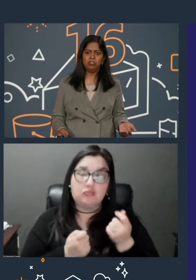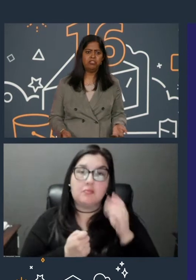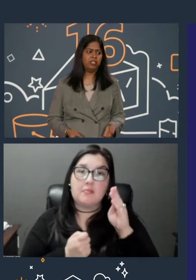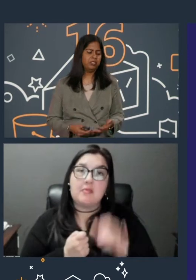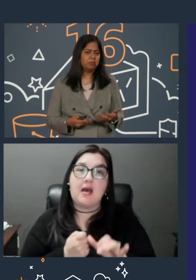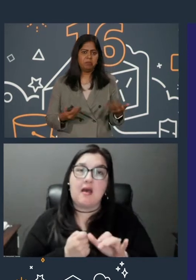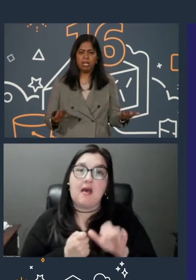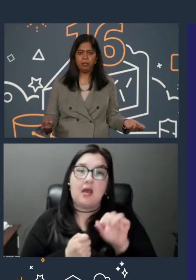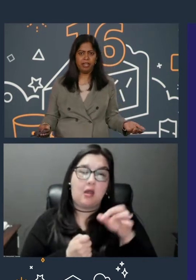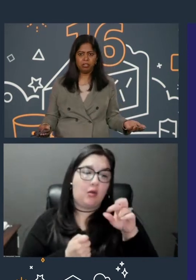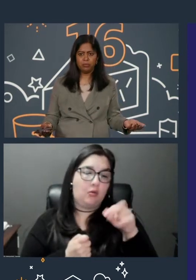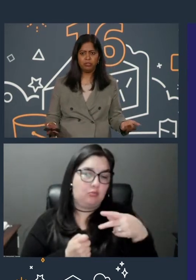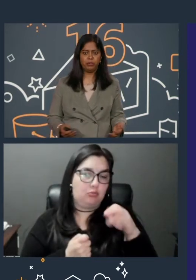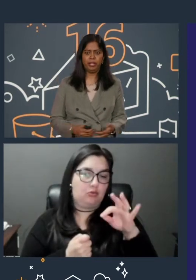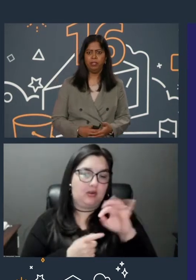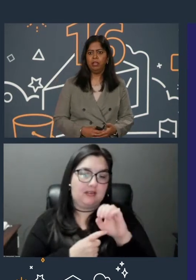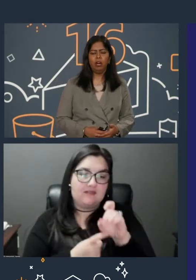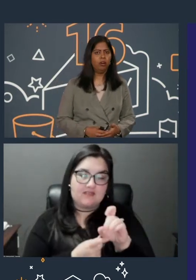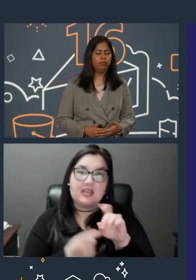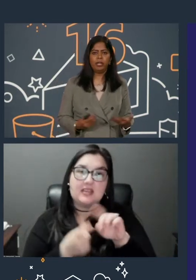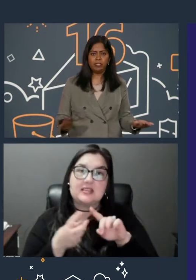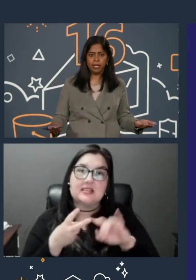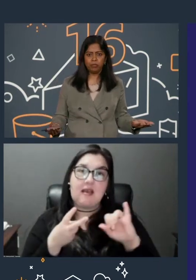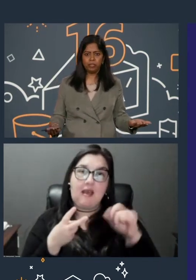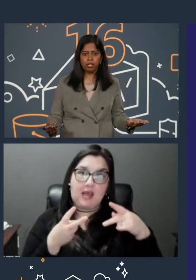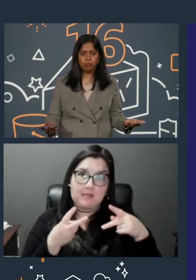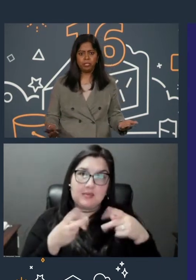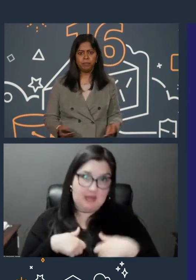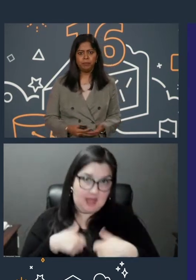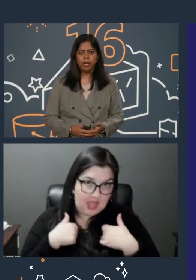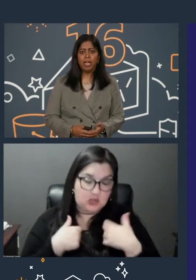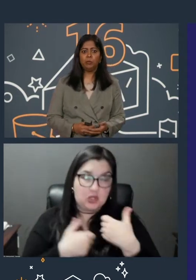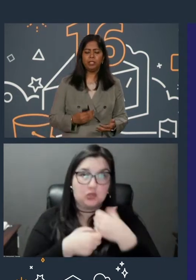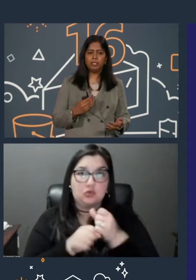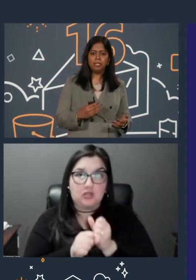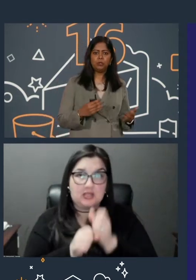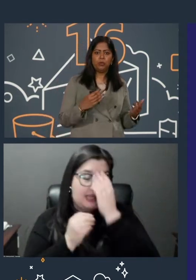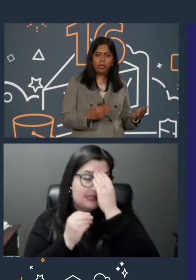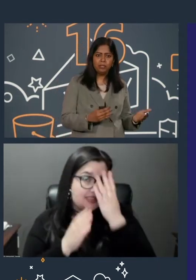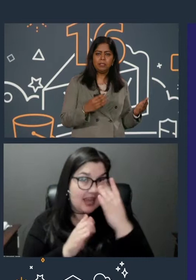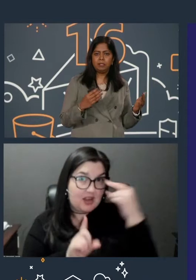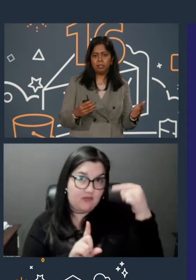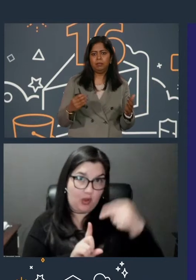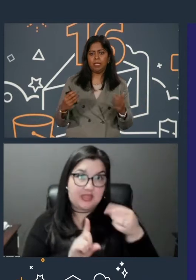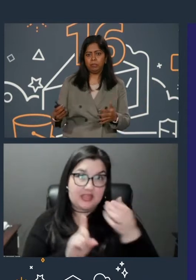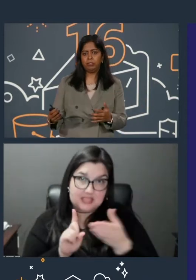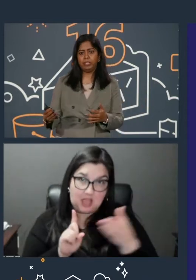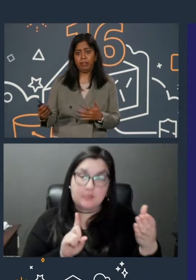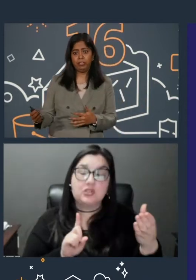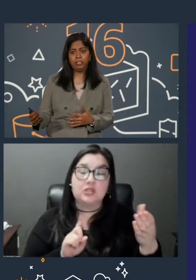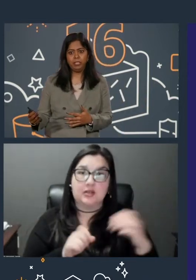such as IP address filtering, or create data of the object. And with at least once delivery guarantee,